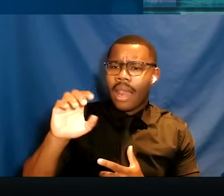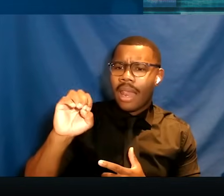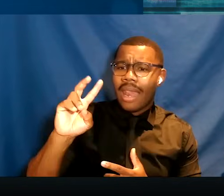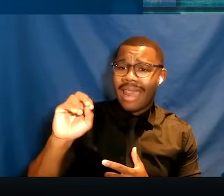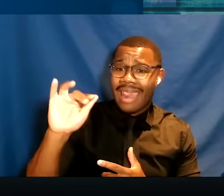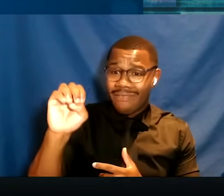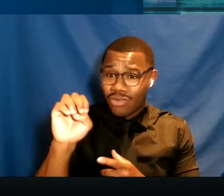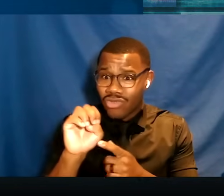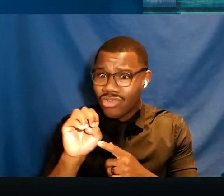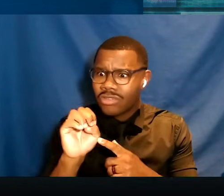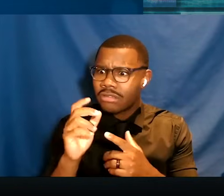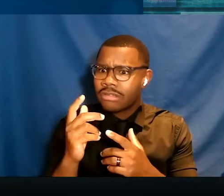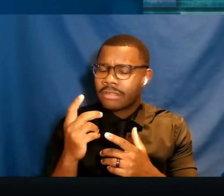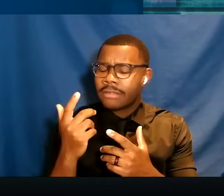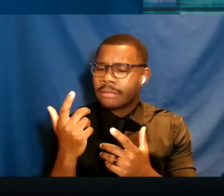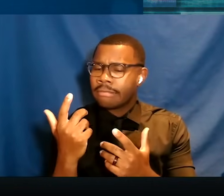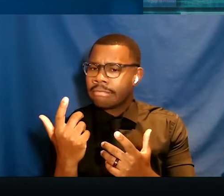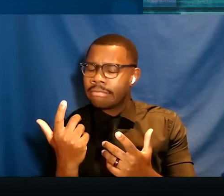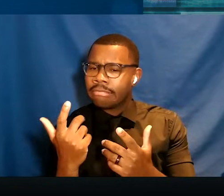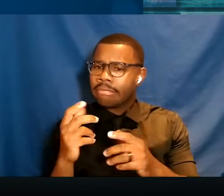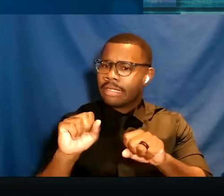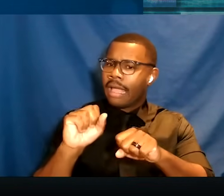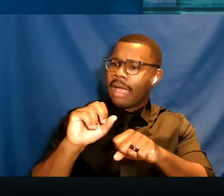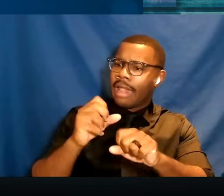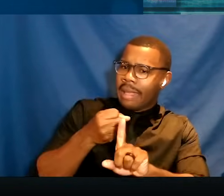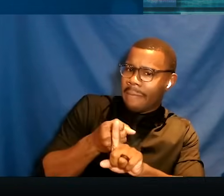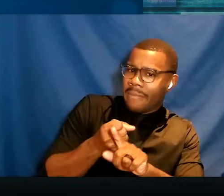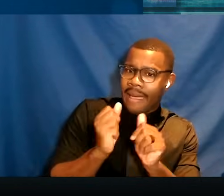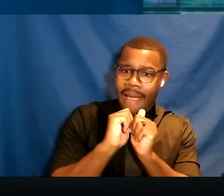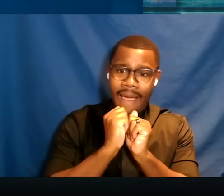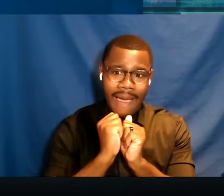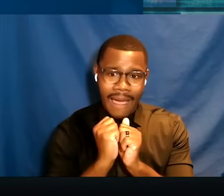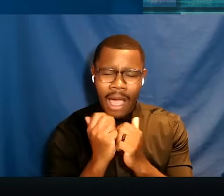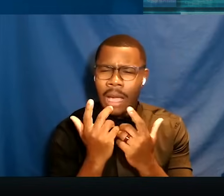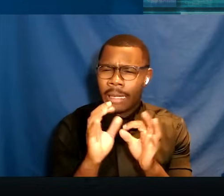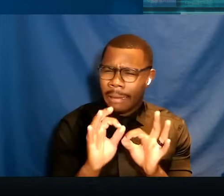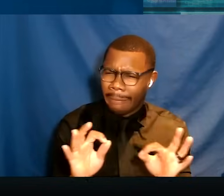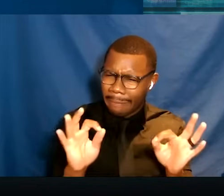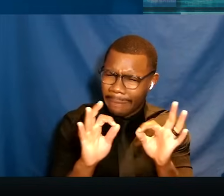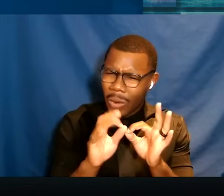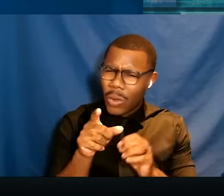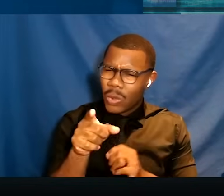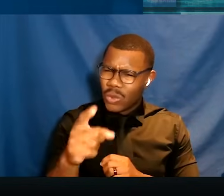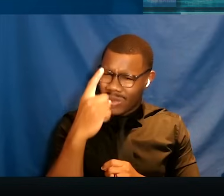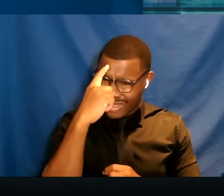And take a real good look at the leverage we have going forward and the leverage we don't have going forward.